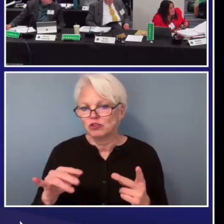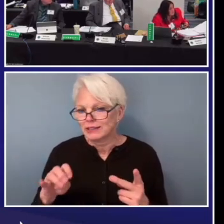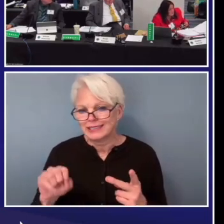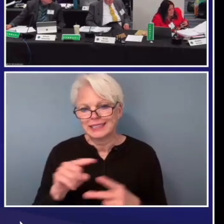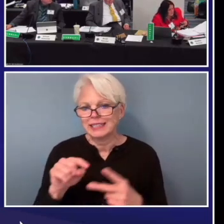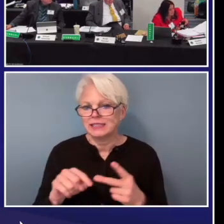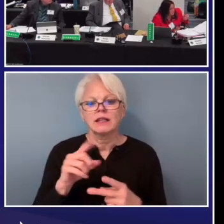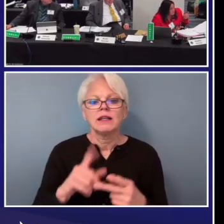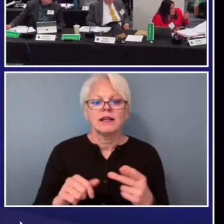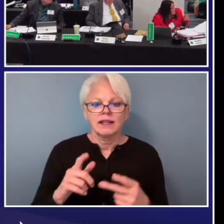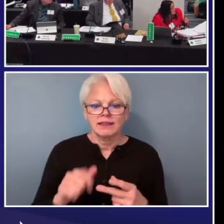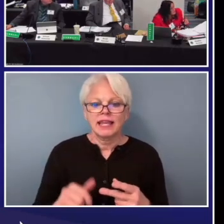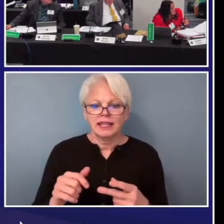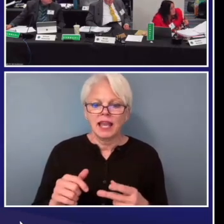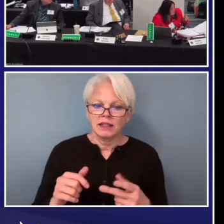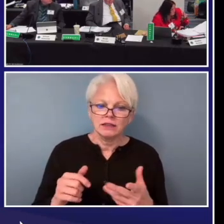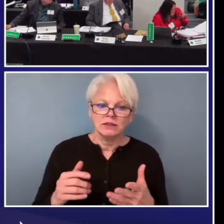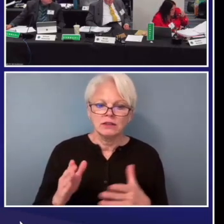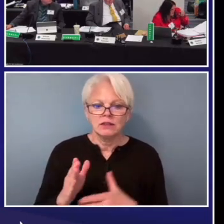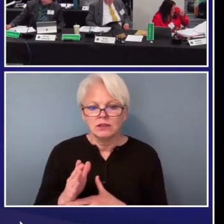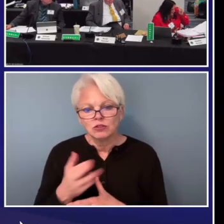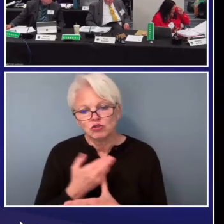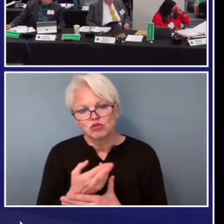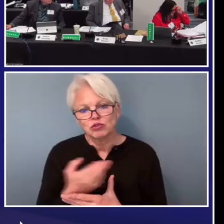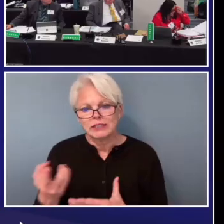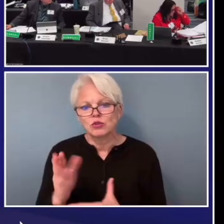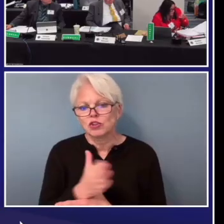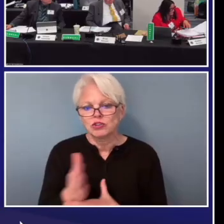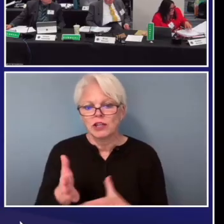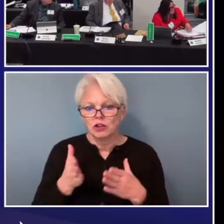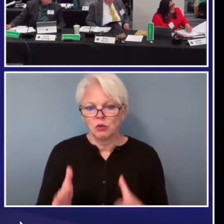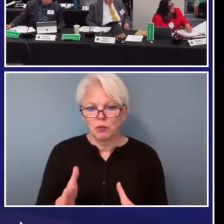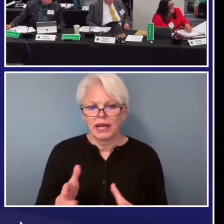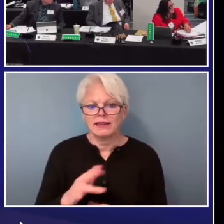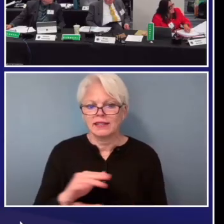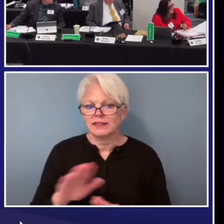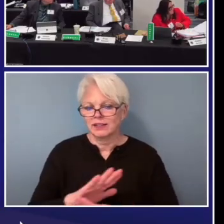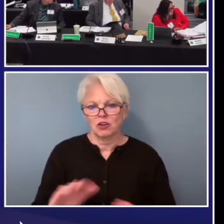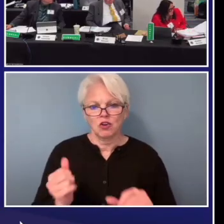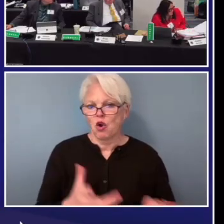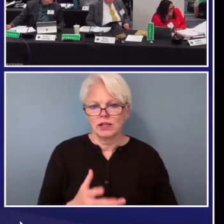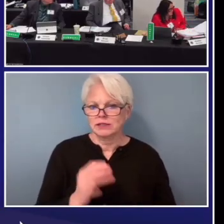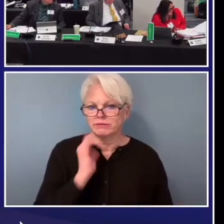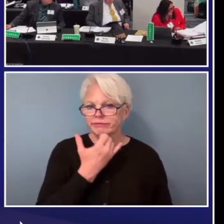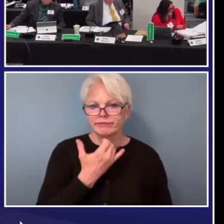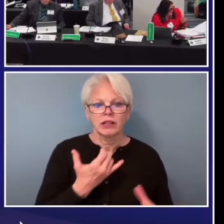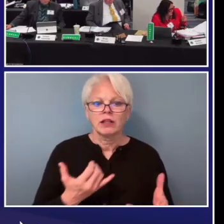And so could you just talk a little bit more about why this seems to be so prominent, especially the